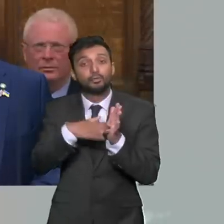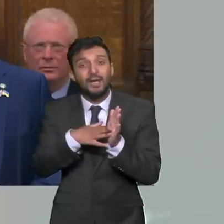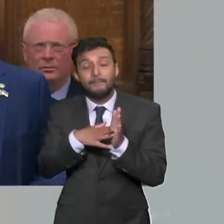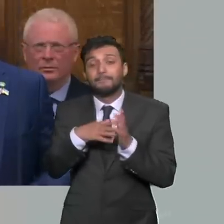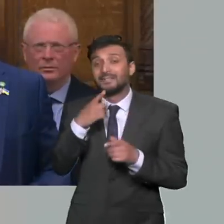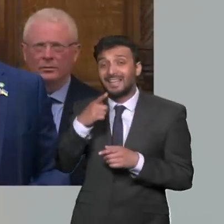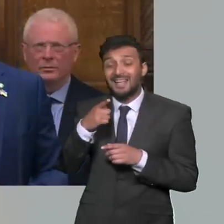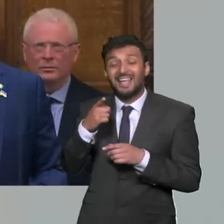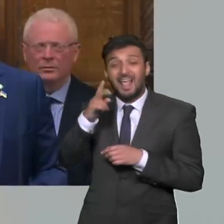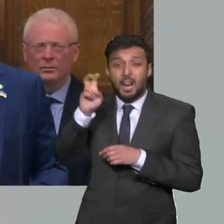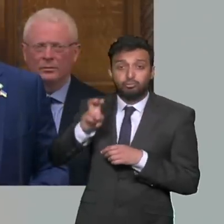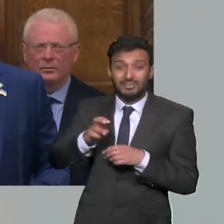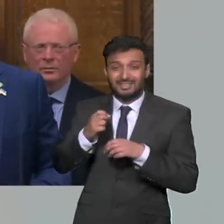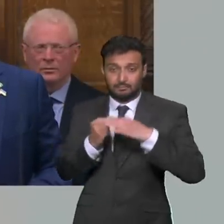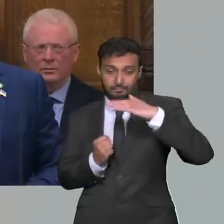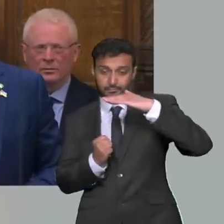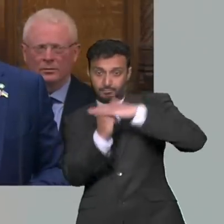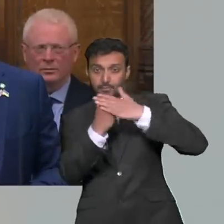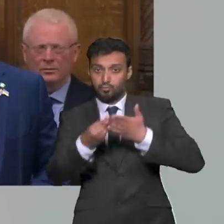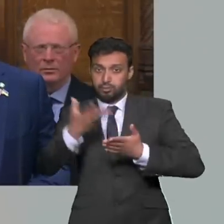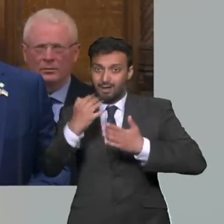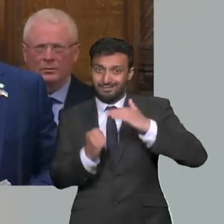in the autumn, more than double last year’s cap.